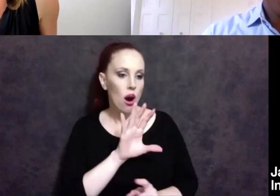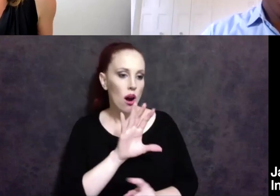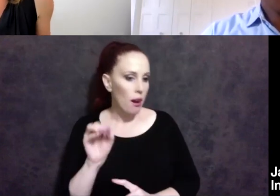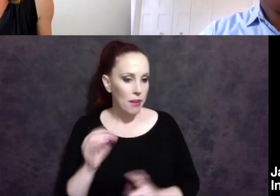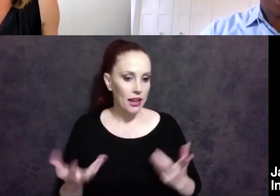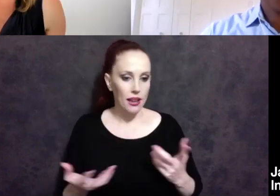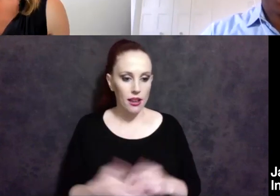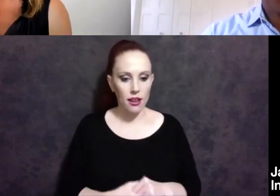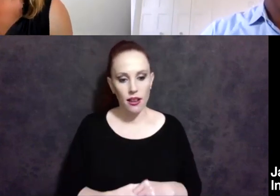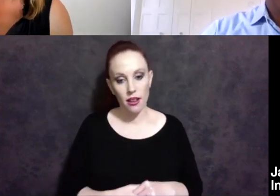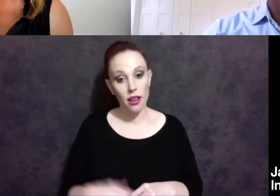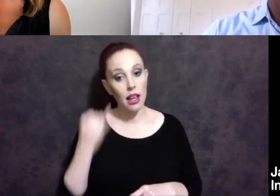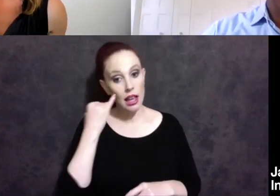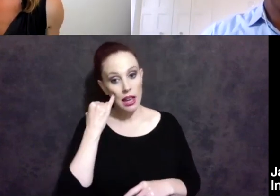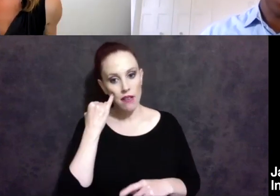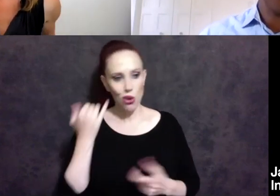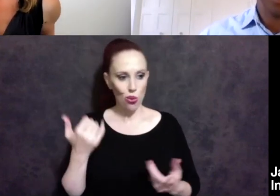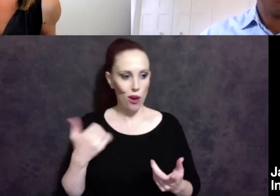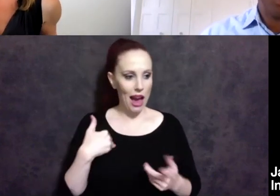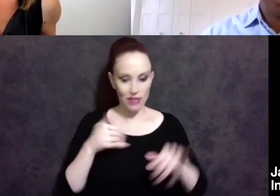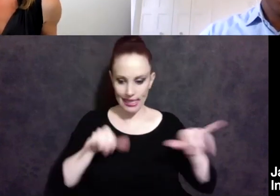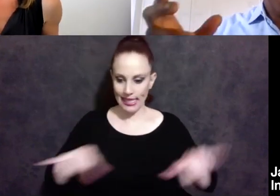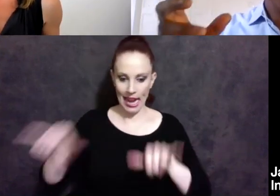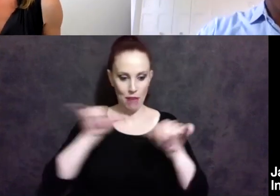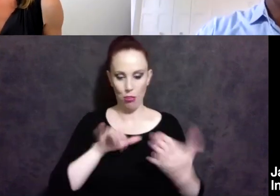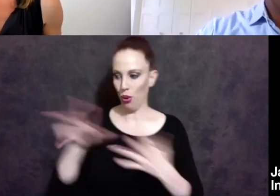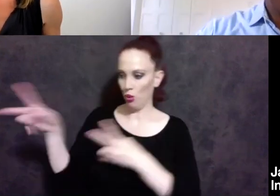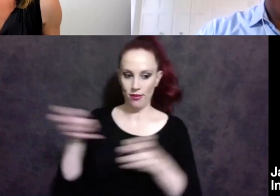If you apply a cookie cutter approach you got from somewhere else it is not actually